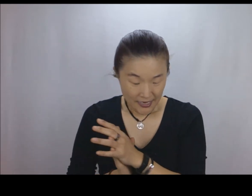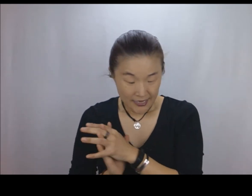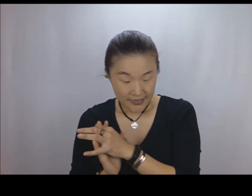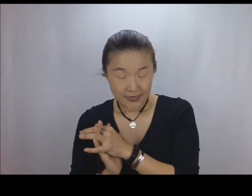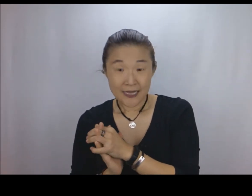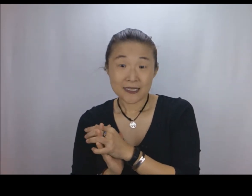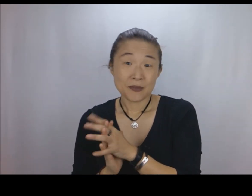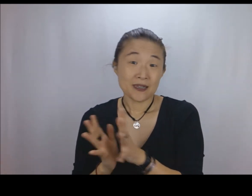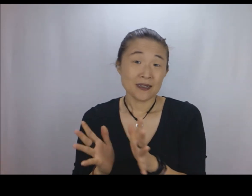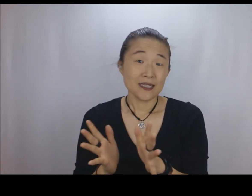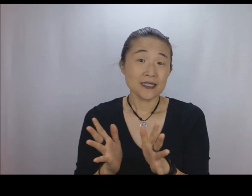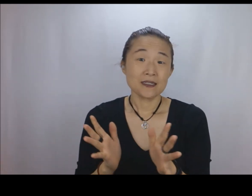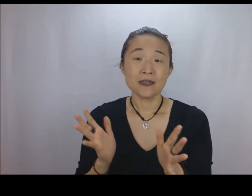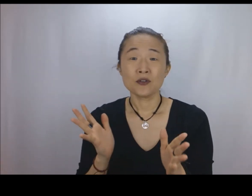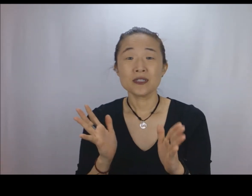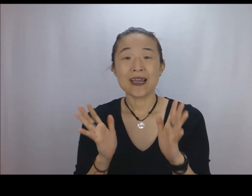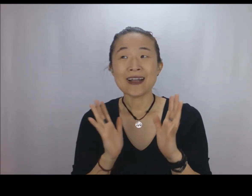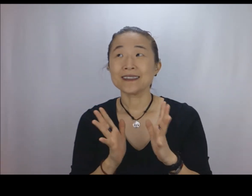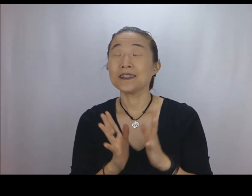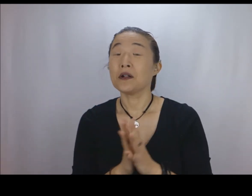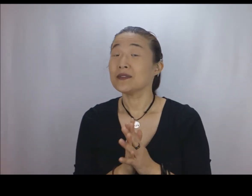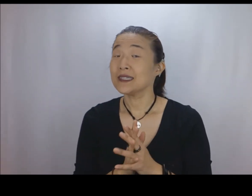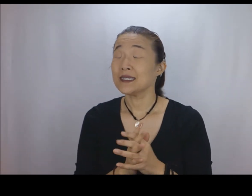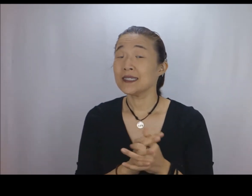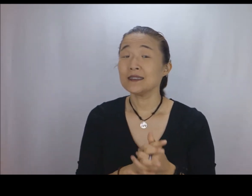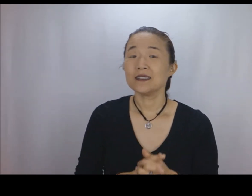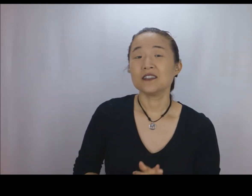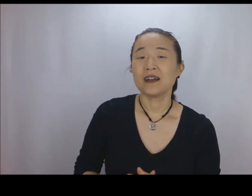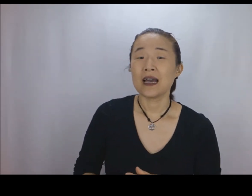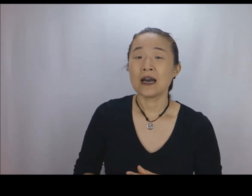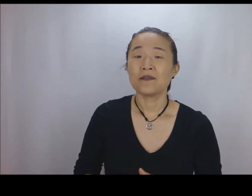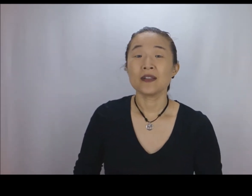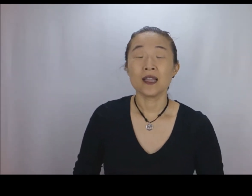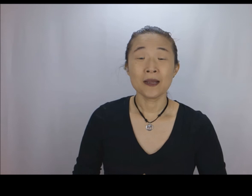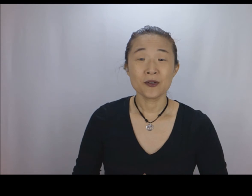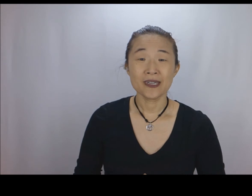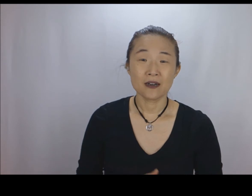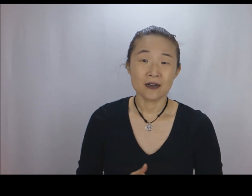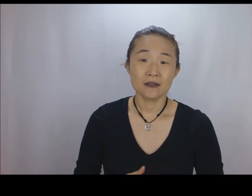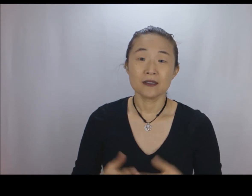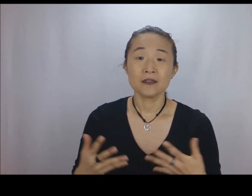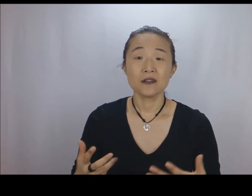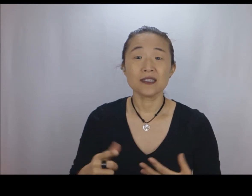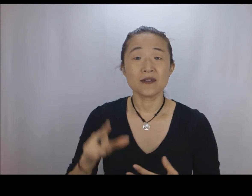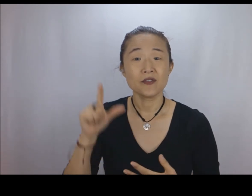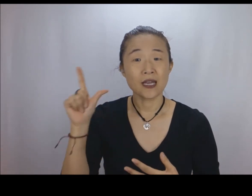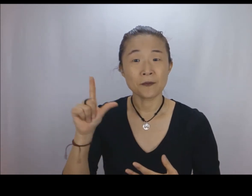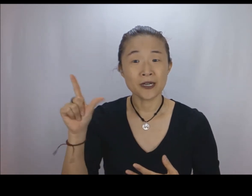And then last but not least in order to access all these things you have a library card. so you know the sign for library.